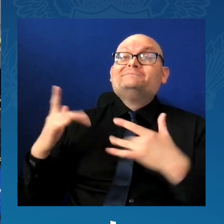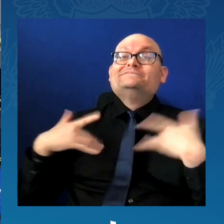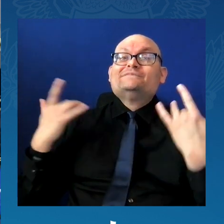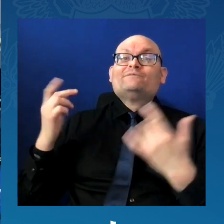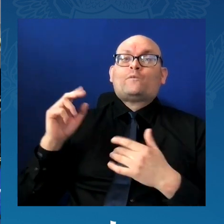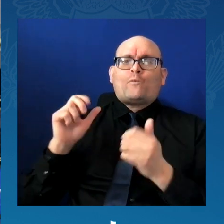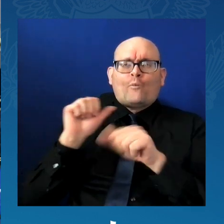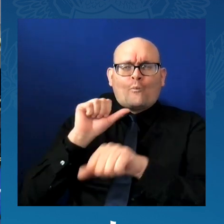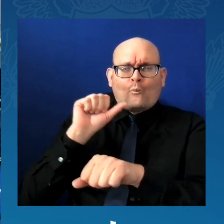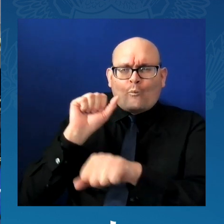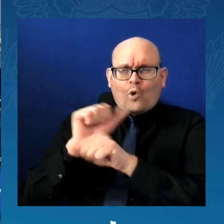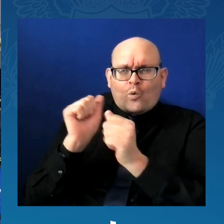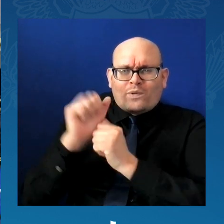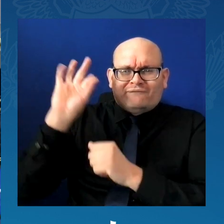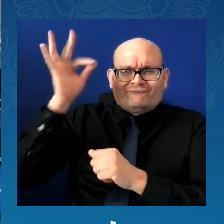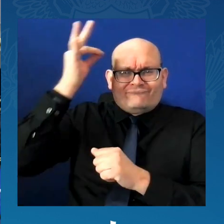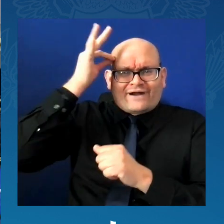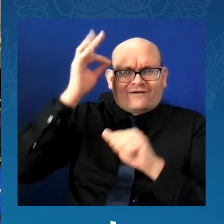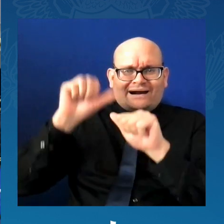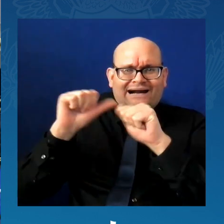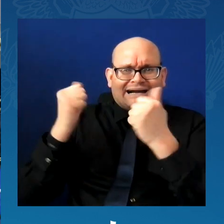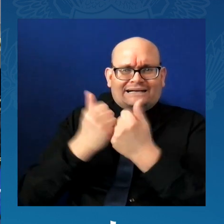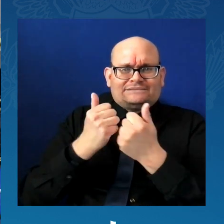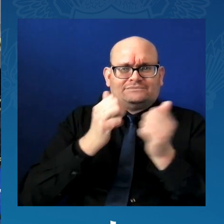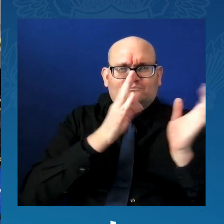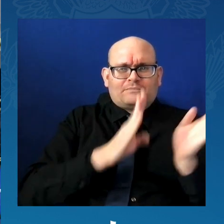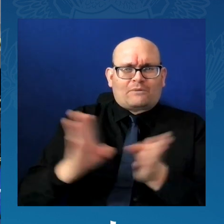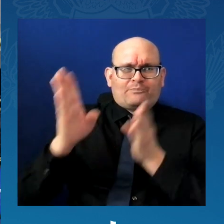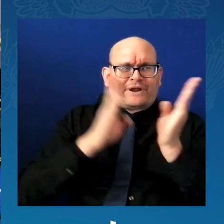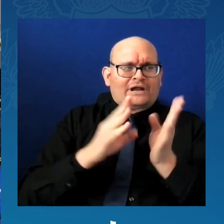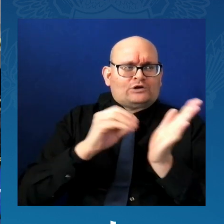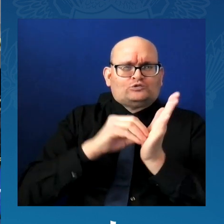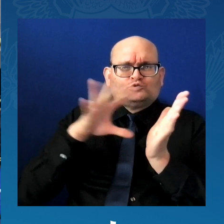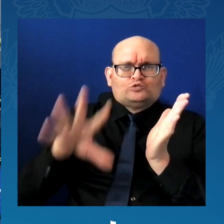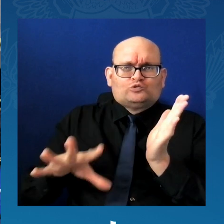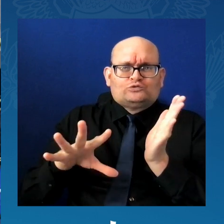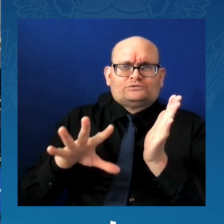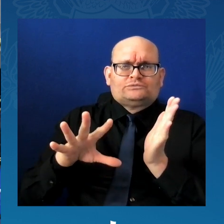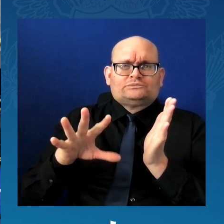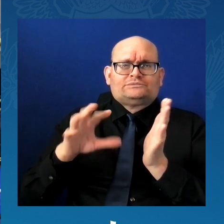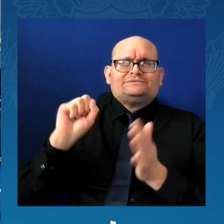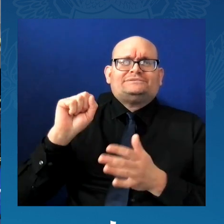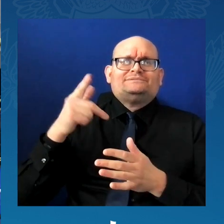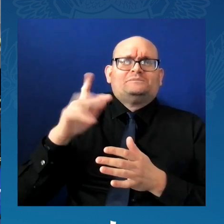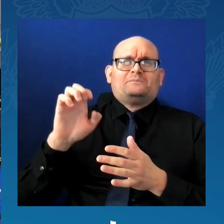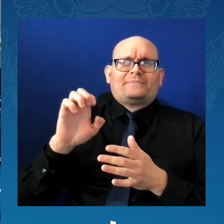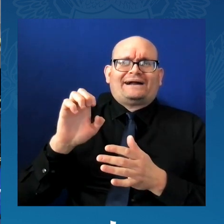to prepare students to join the space workforce? Dr. Martin: Thank you very much,